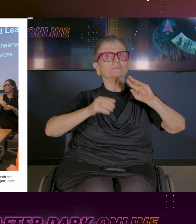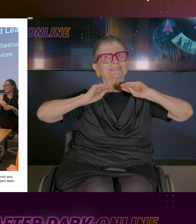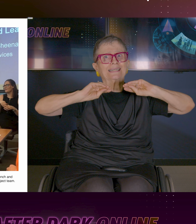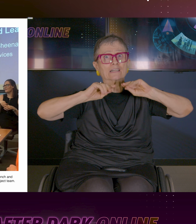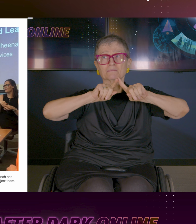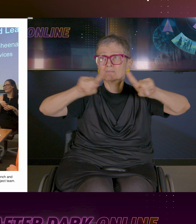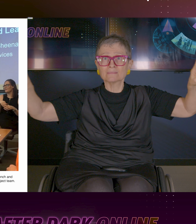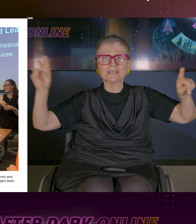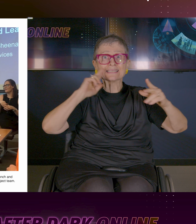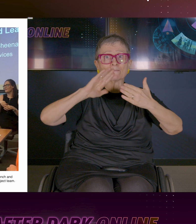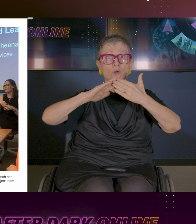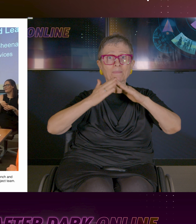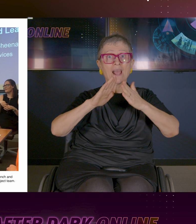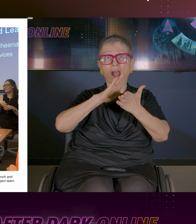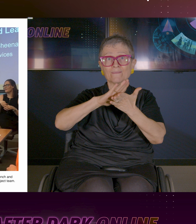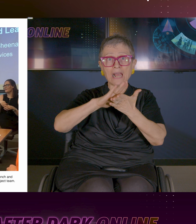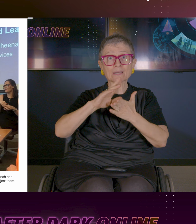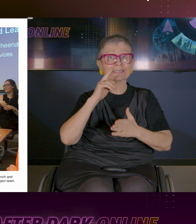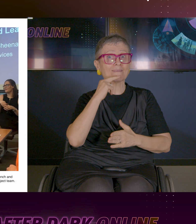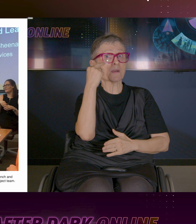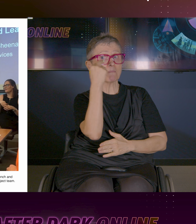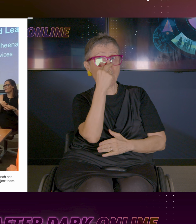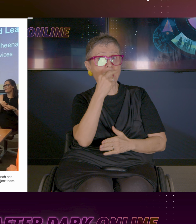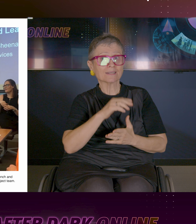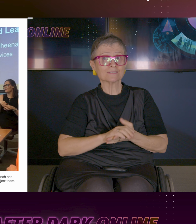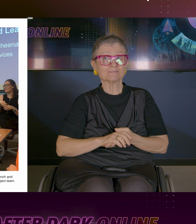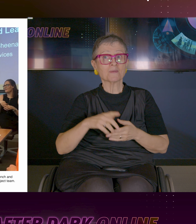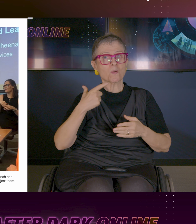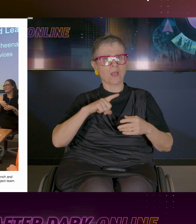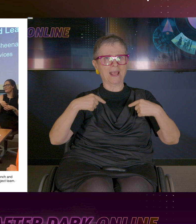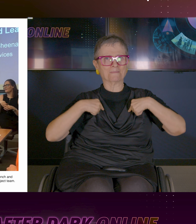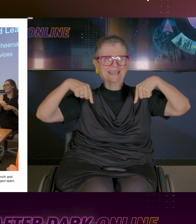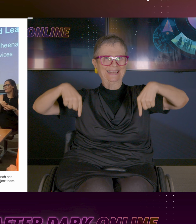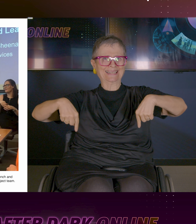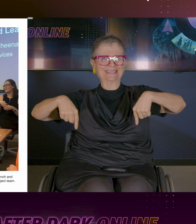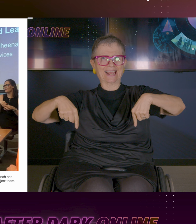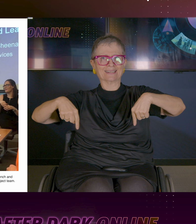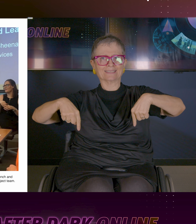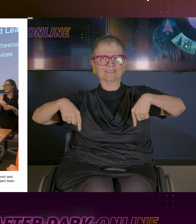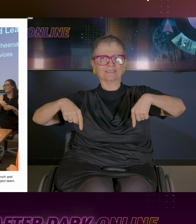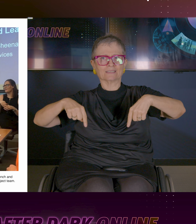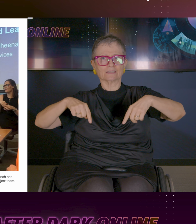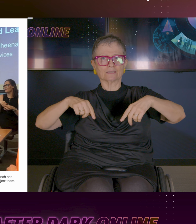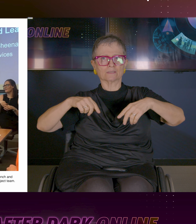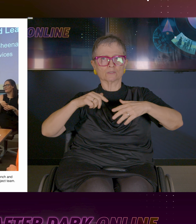part of partnering with Cross River Rail on the project is to help spread awareness of the deaf deafblind and hard of hearing communities